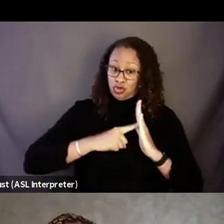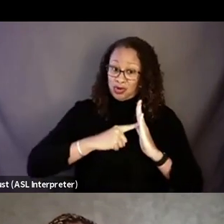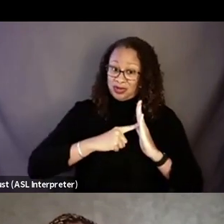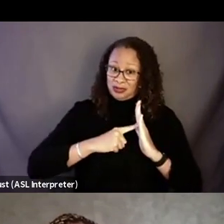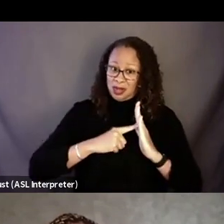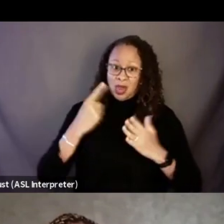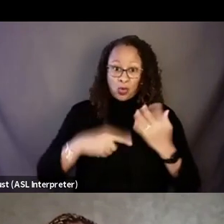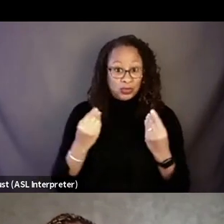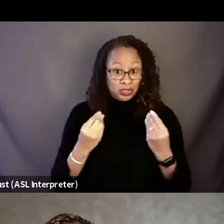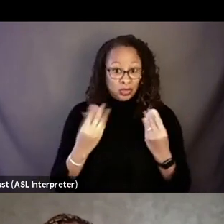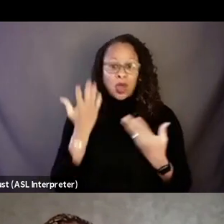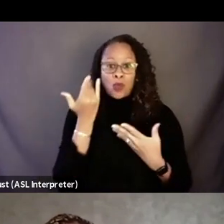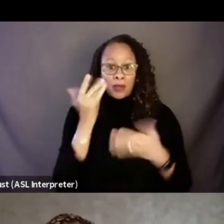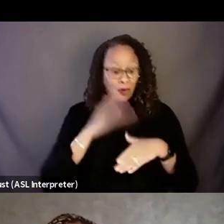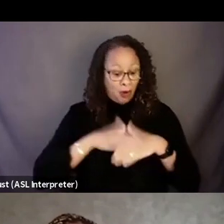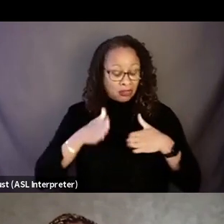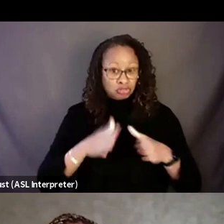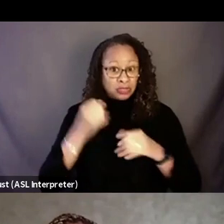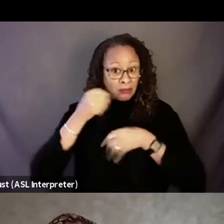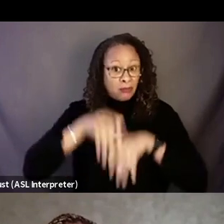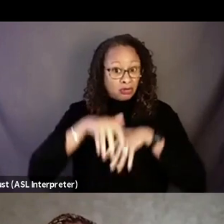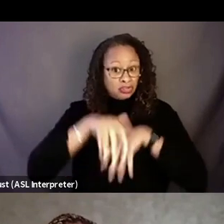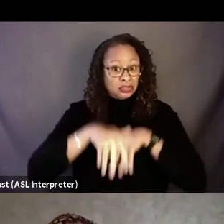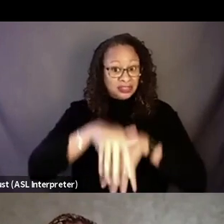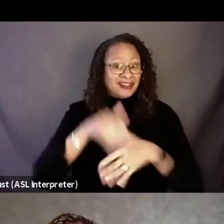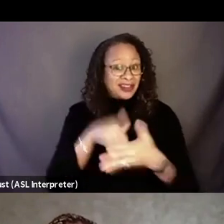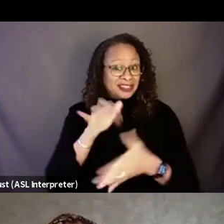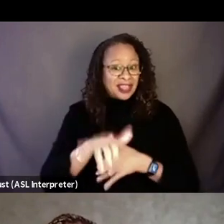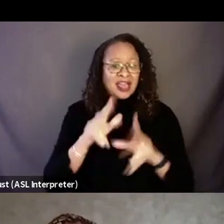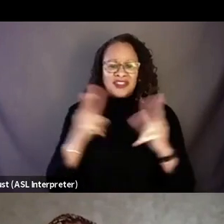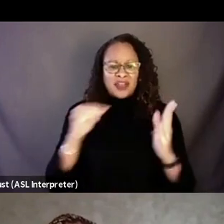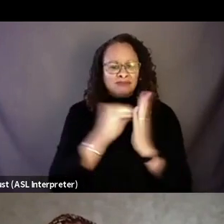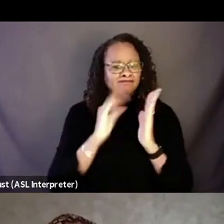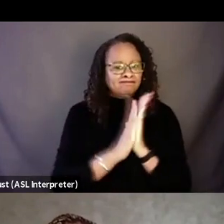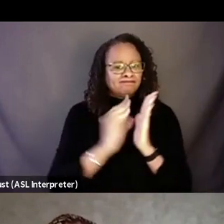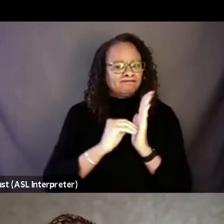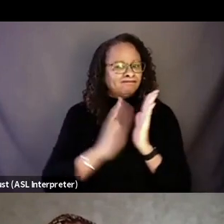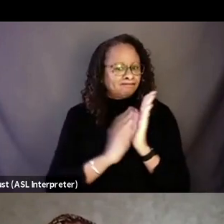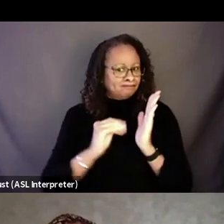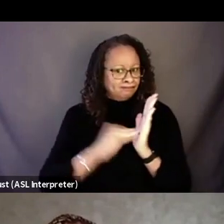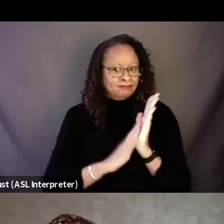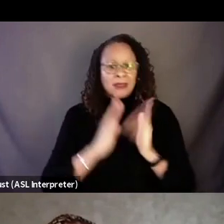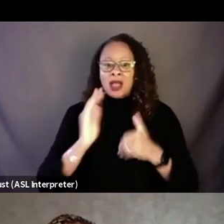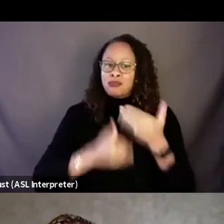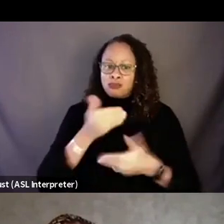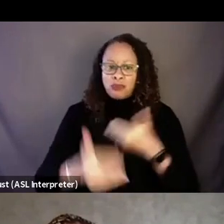to the streets and this is what we achieved. So it was a very documenting kind of process. And so we were so used to seeing Soko